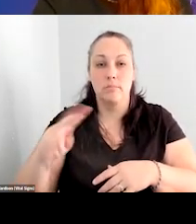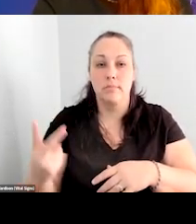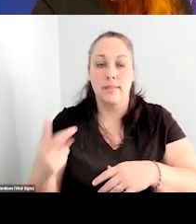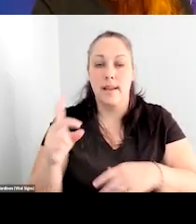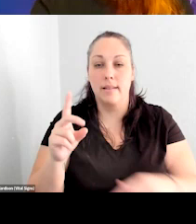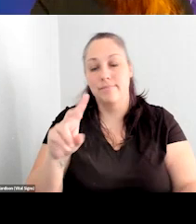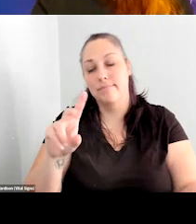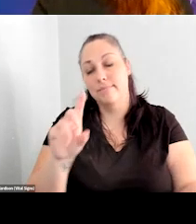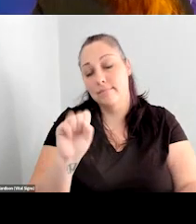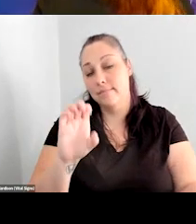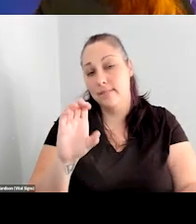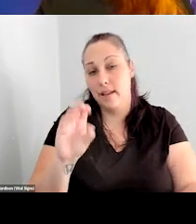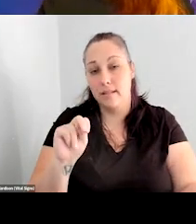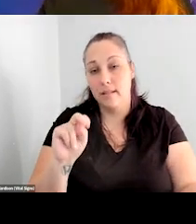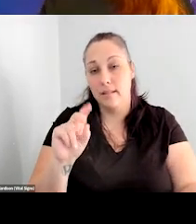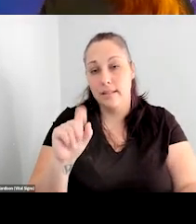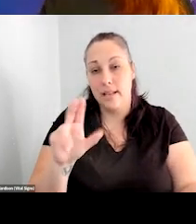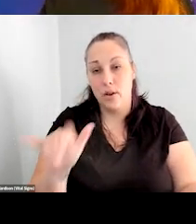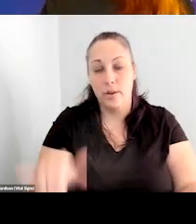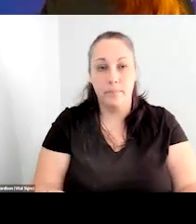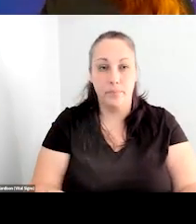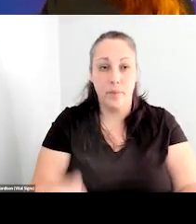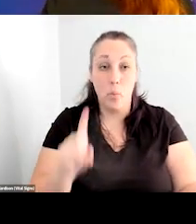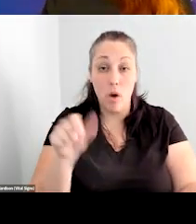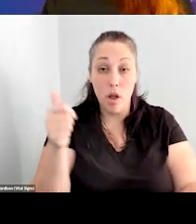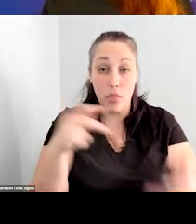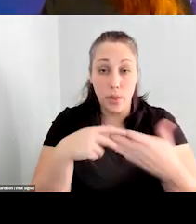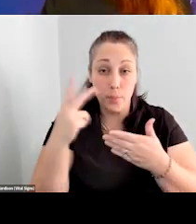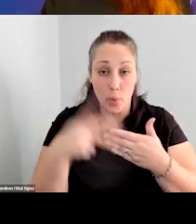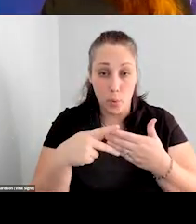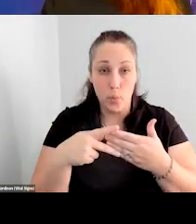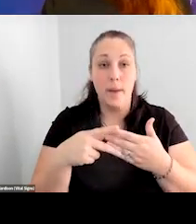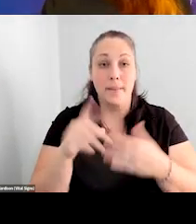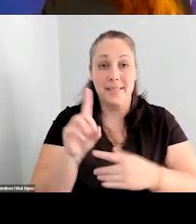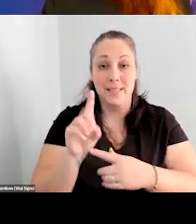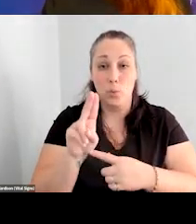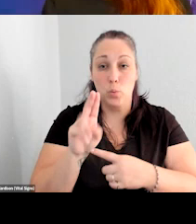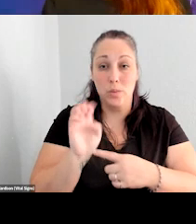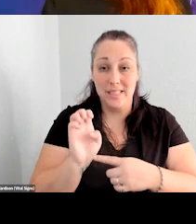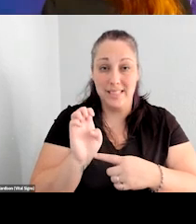One of the programs in DUE is the ATE program, which focuses on the education